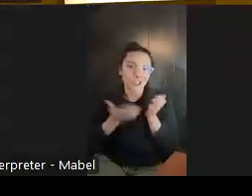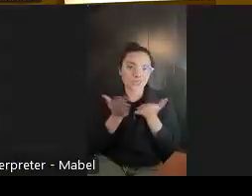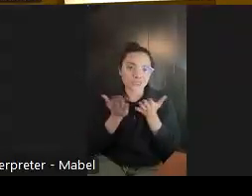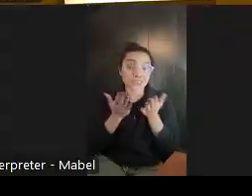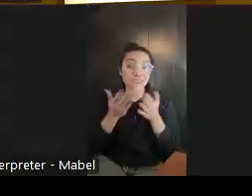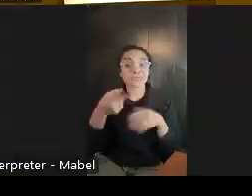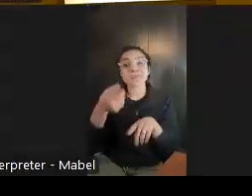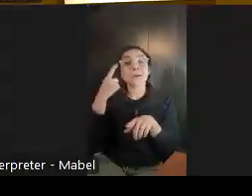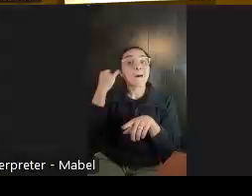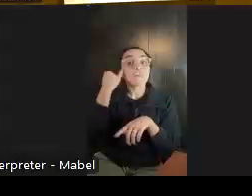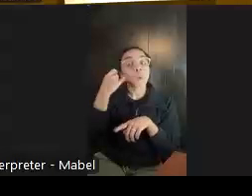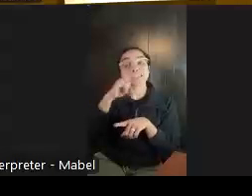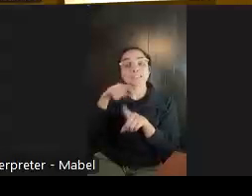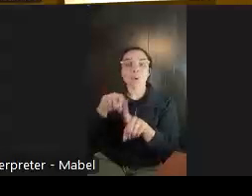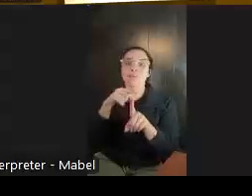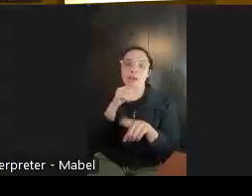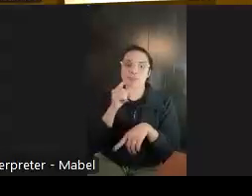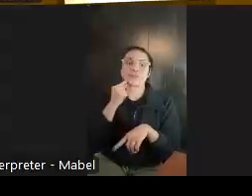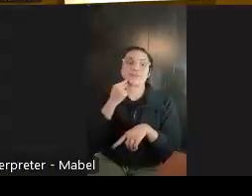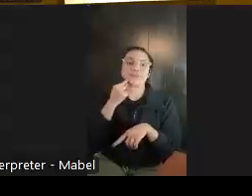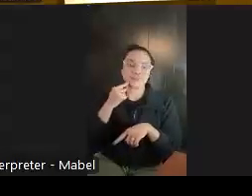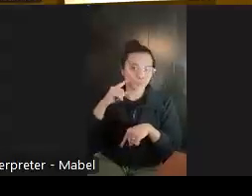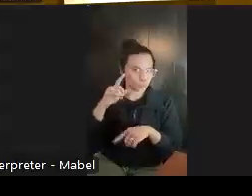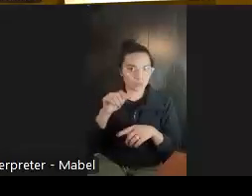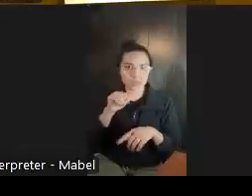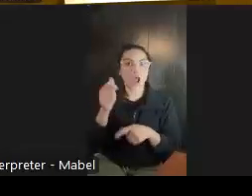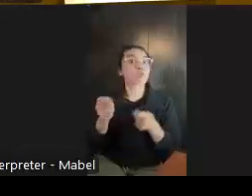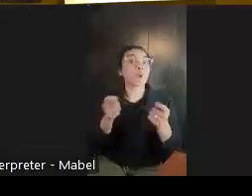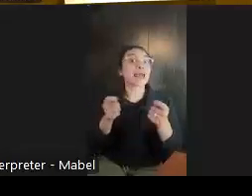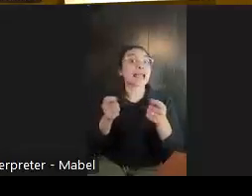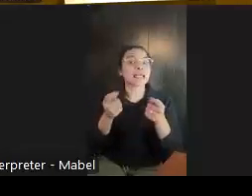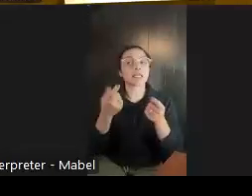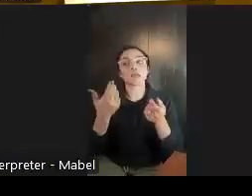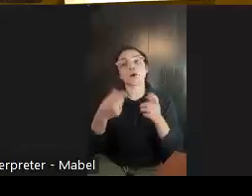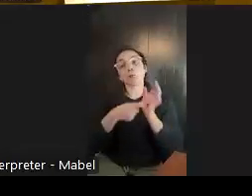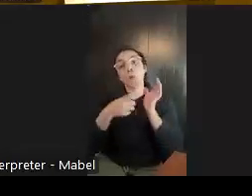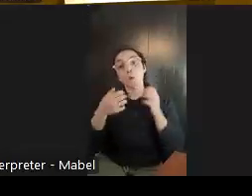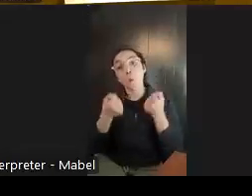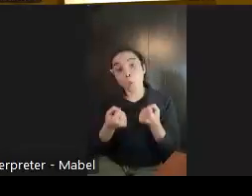disregulated they might need a hold a physical restraint a locked environment is going to be